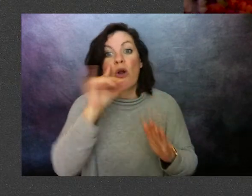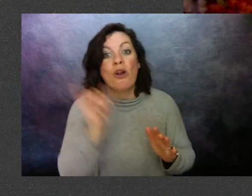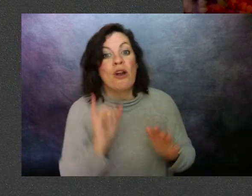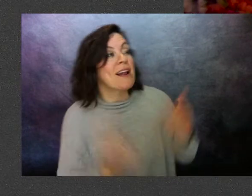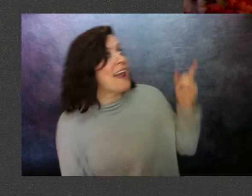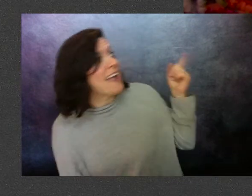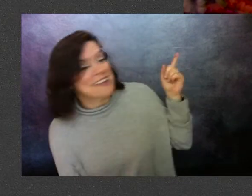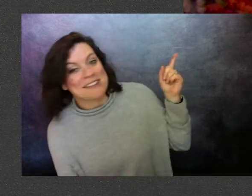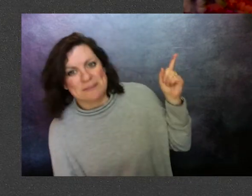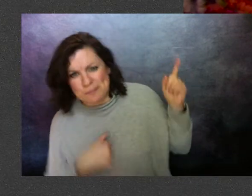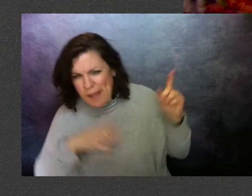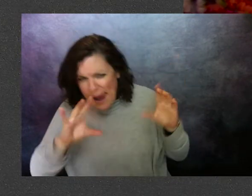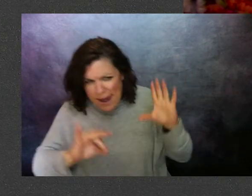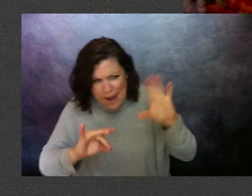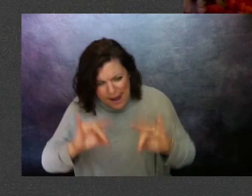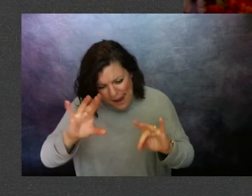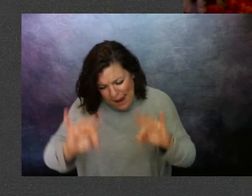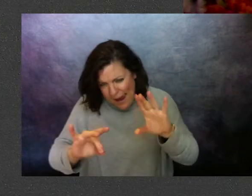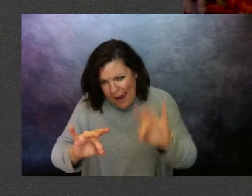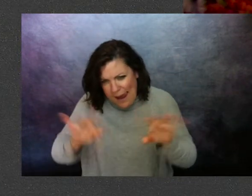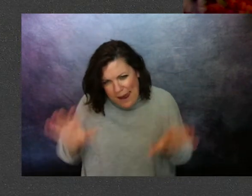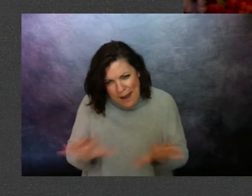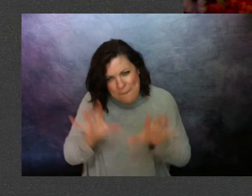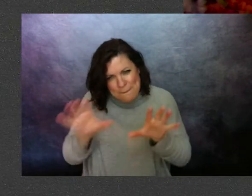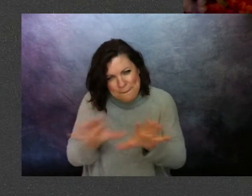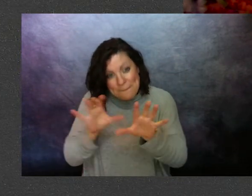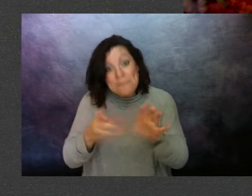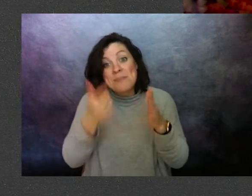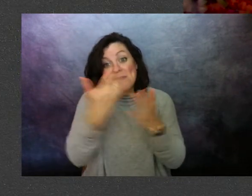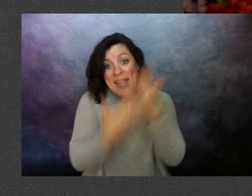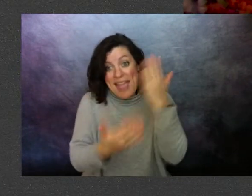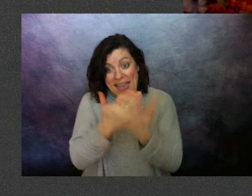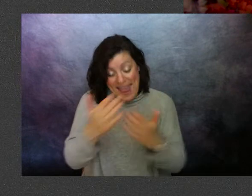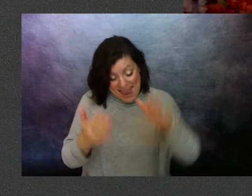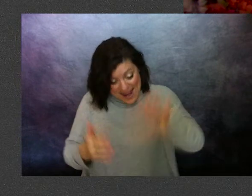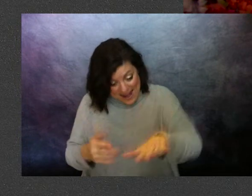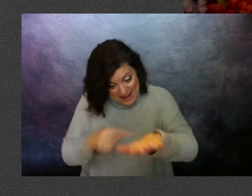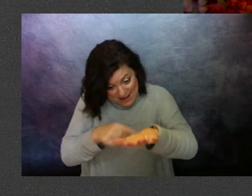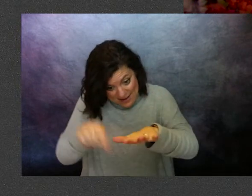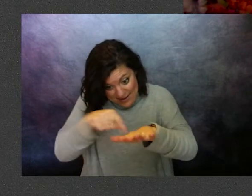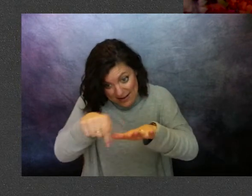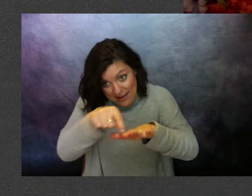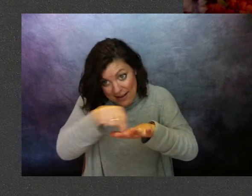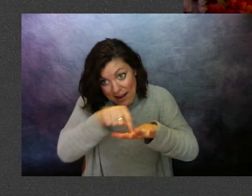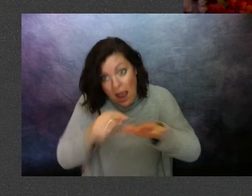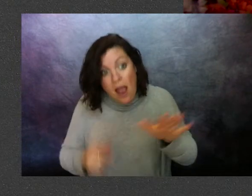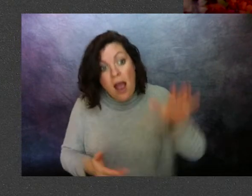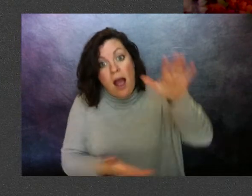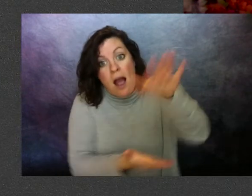So, here it is when it is all done. I have my hand print tree and I added my leaves from outside.